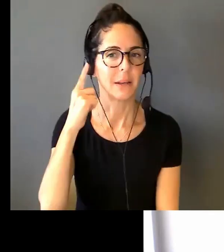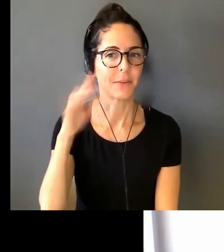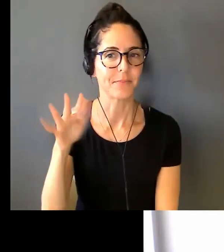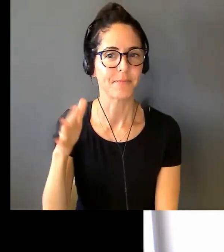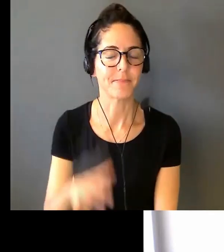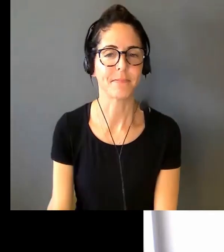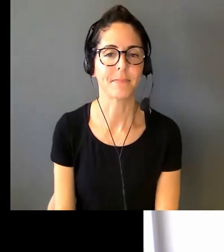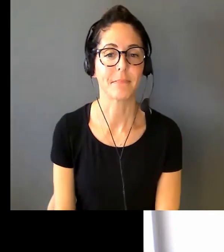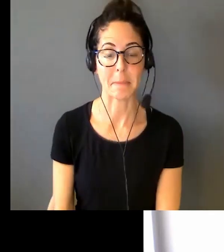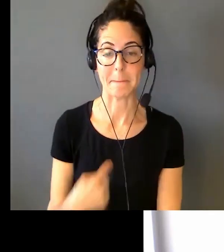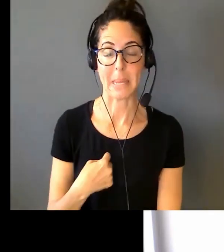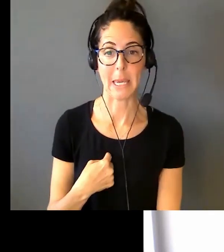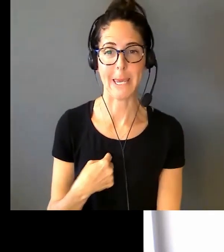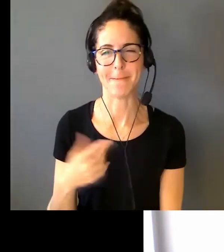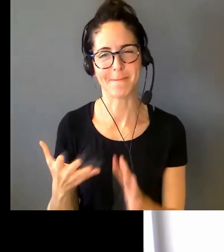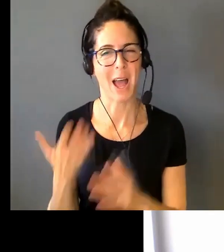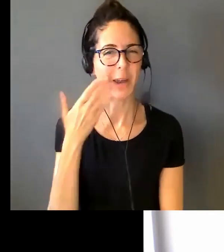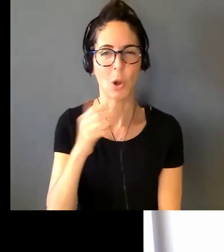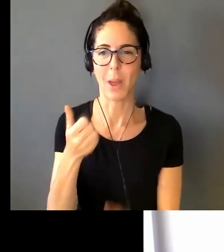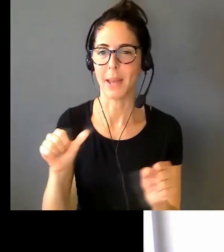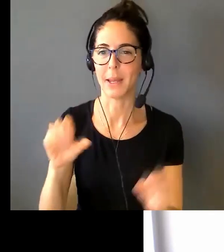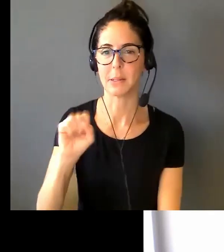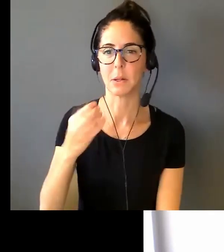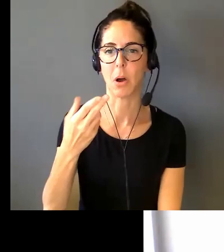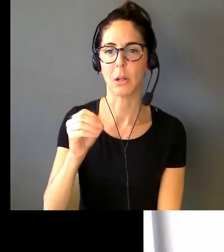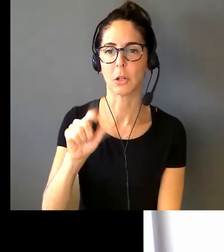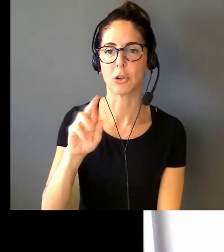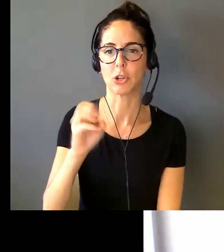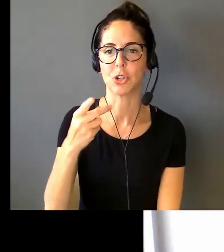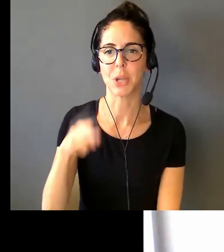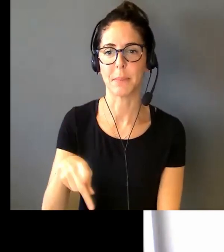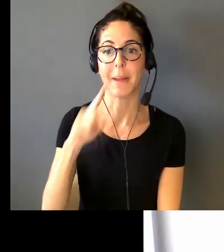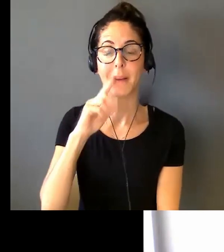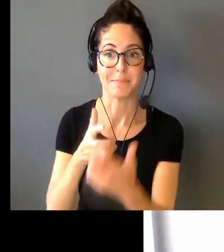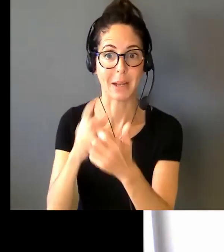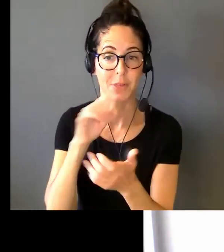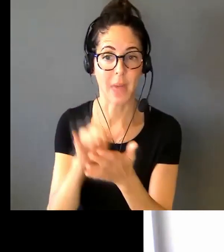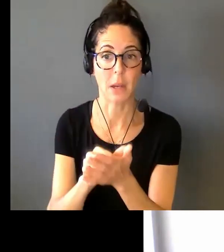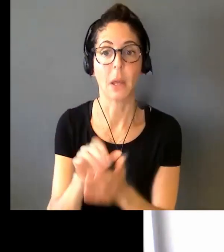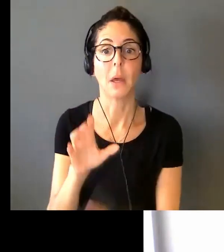I do not know of any scholarship that supports that, but the only program as Jen’s mentioned